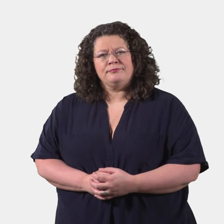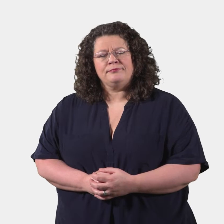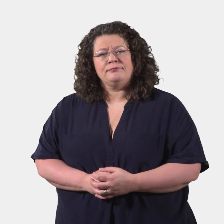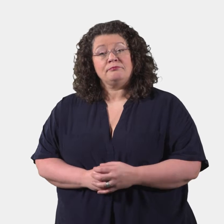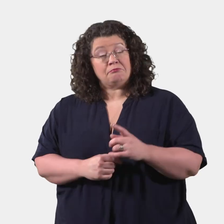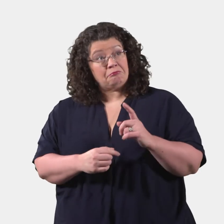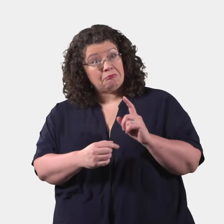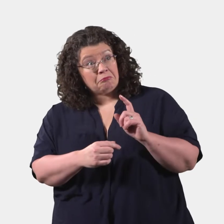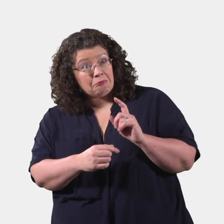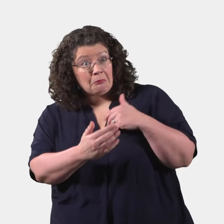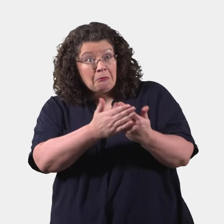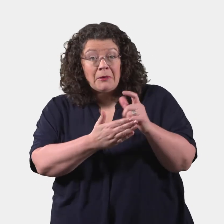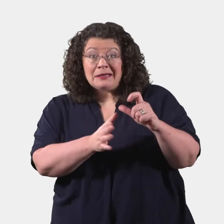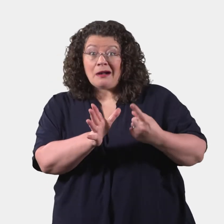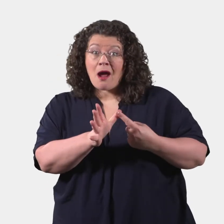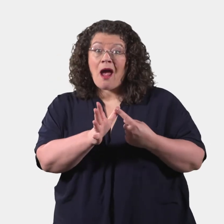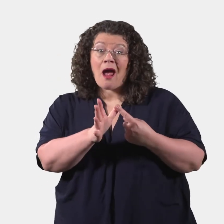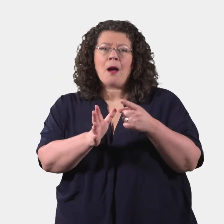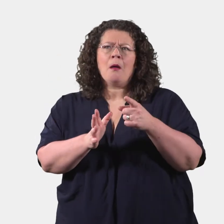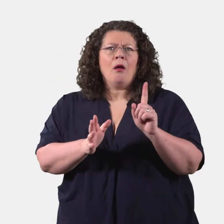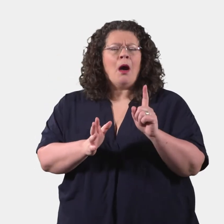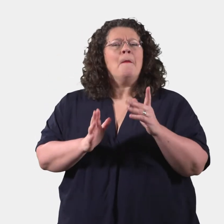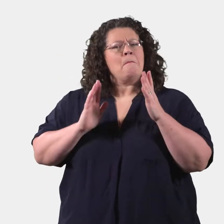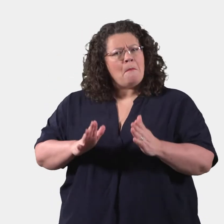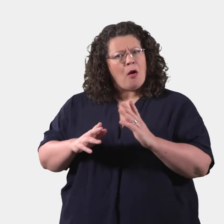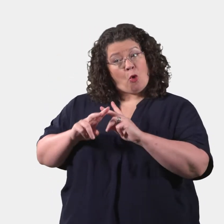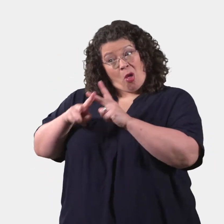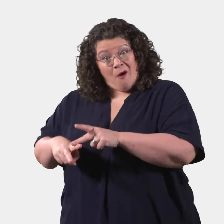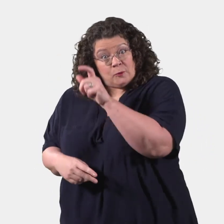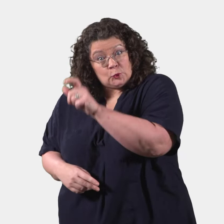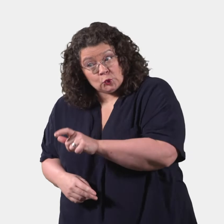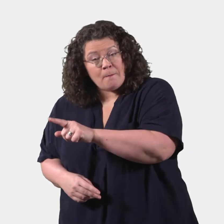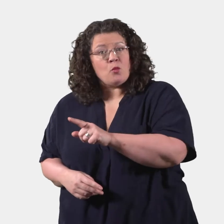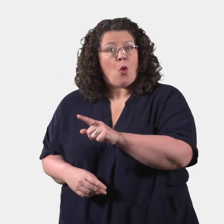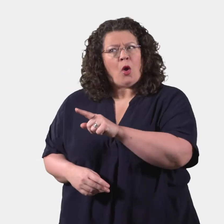We said that to get Carer's Allowance, you must look after someone who gets certain benefits.